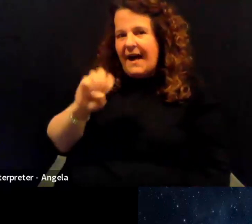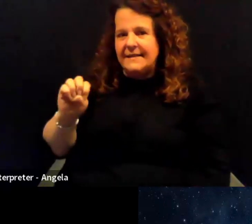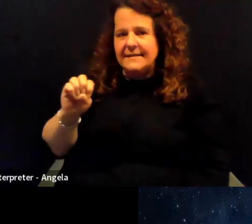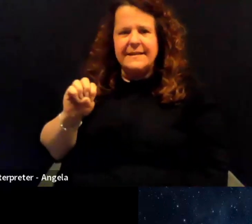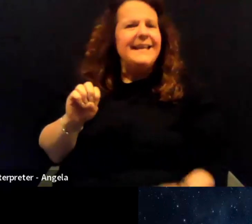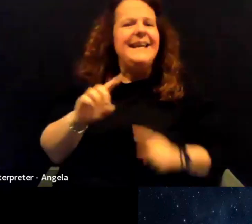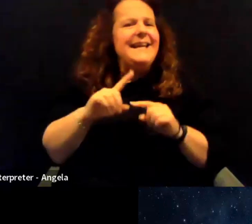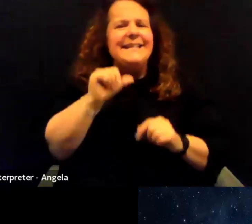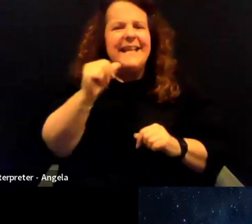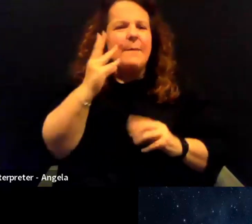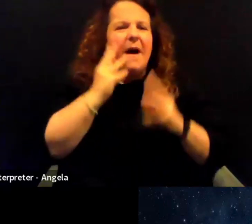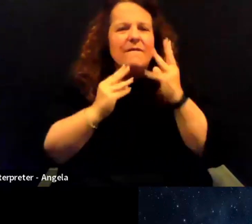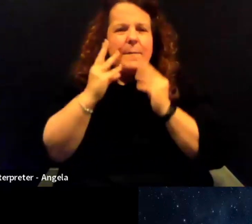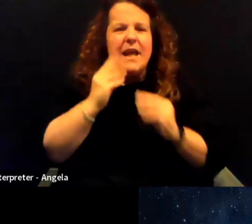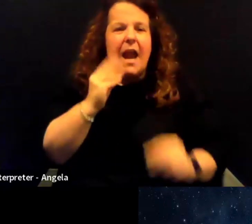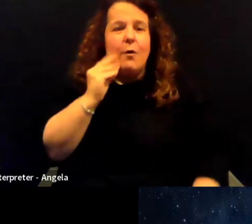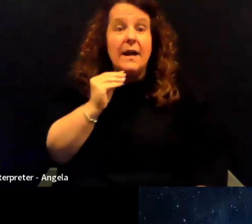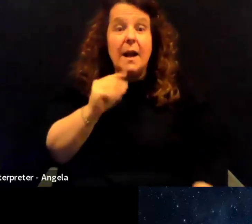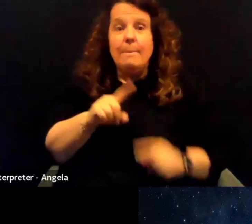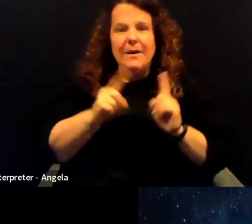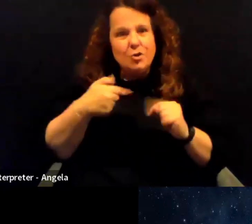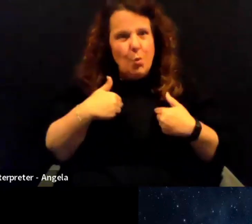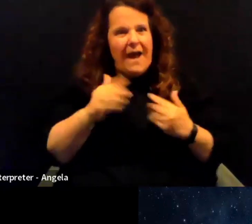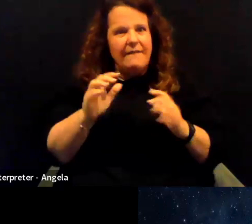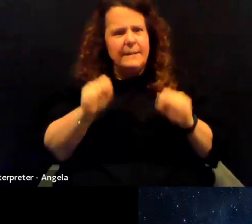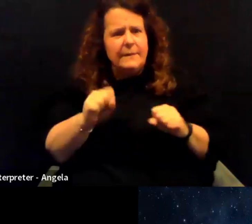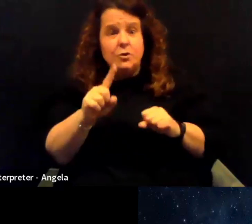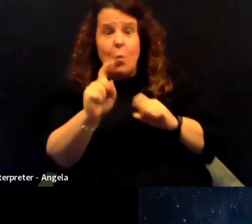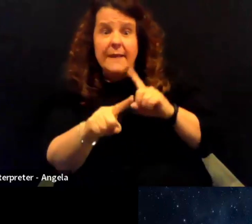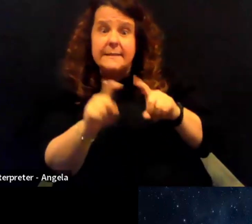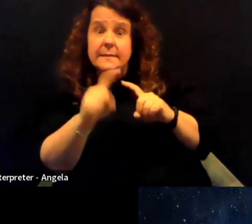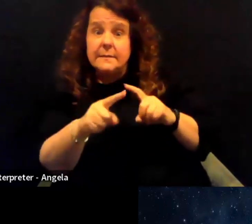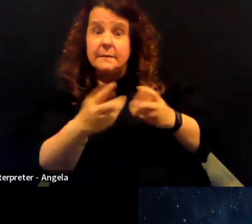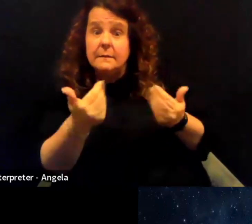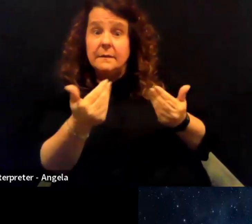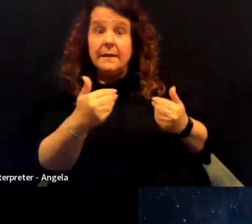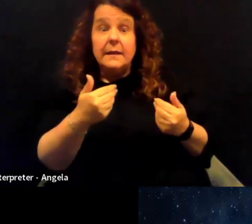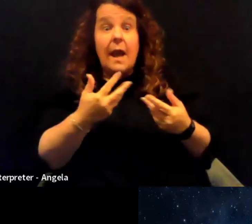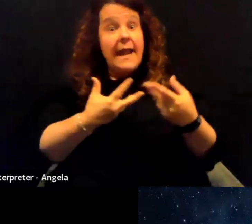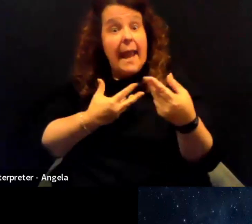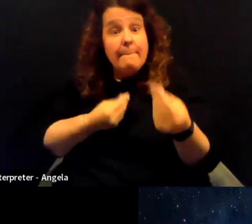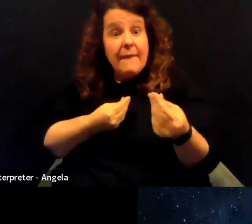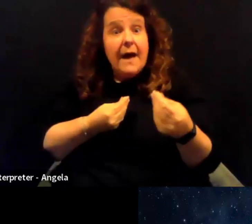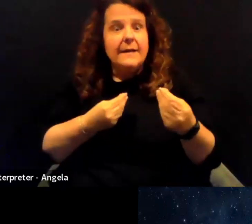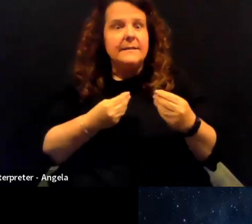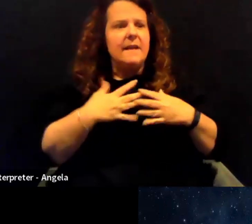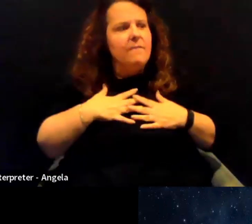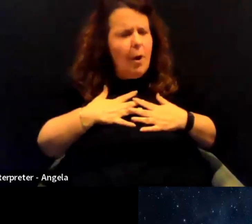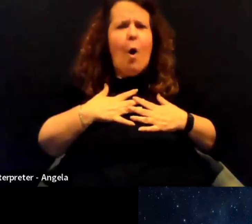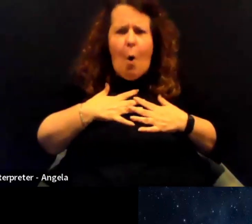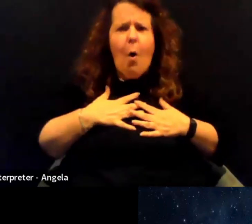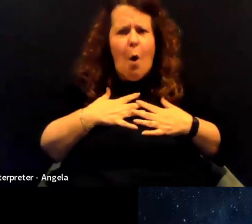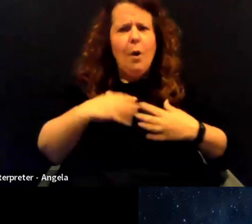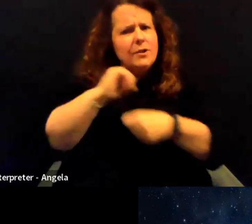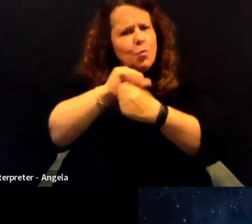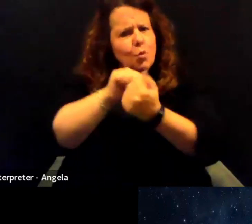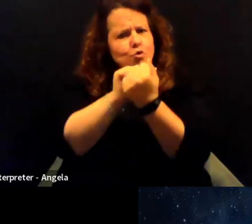disability, it's about, do you have communication skills in order to empathize and sympathize and work with other people who go through